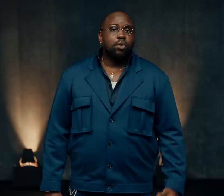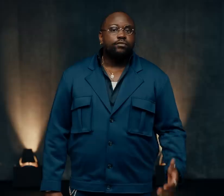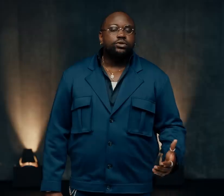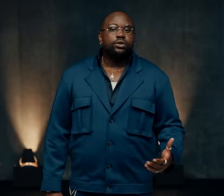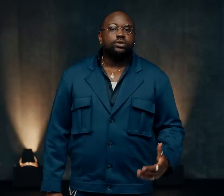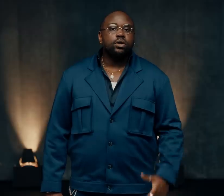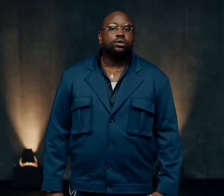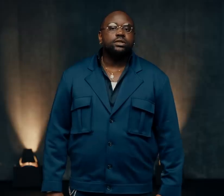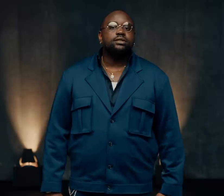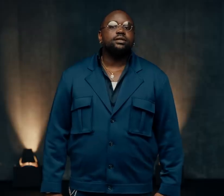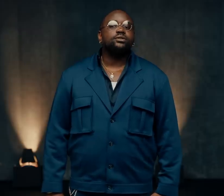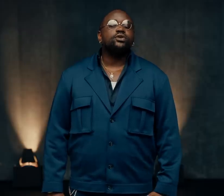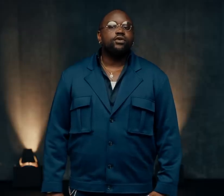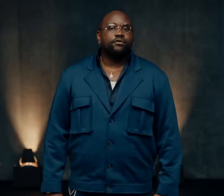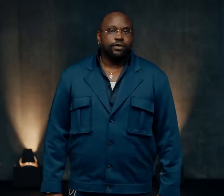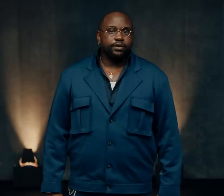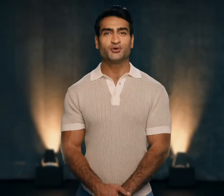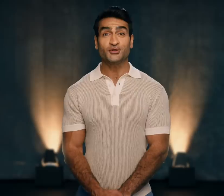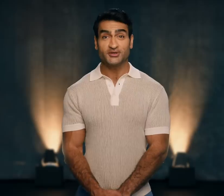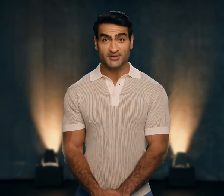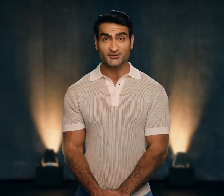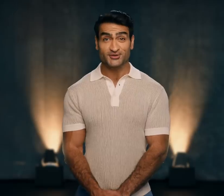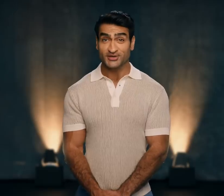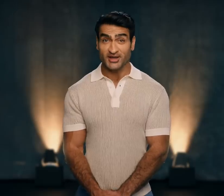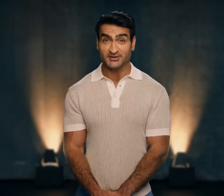BRIAN TYREE HENRY Marvel Studios' Eternals is in theaters November 5th. KUMAIL NANJIANI Book your tickets today.